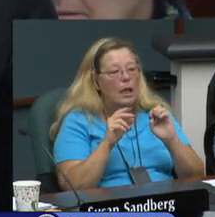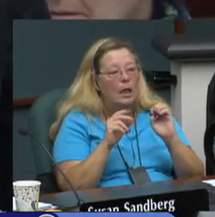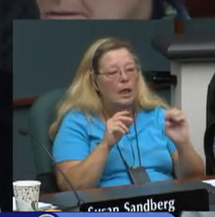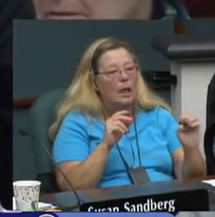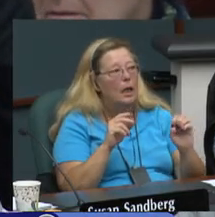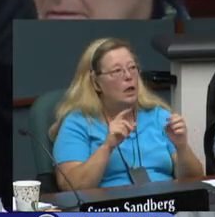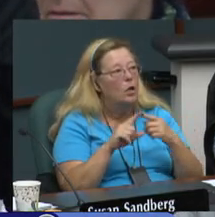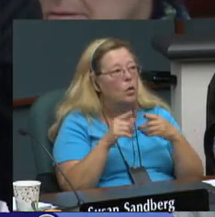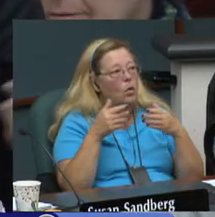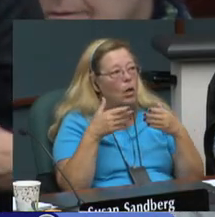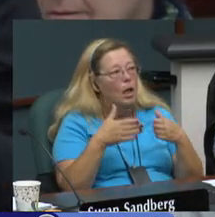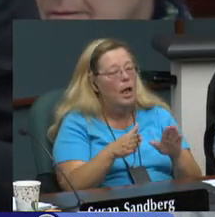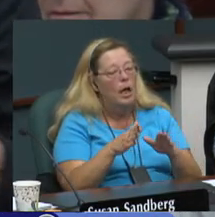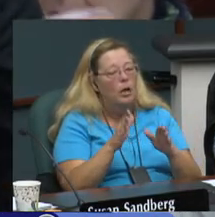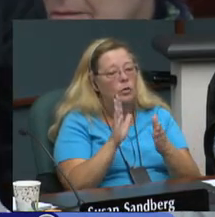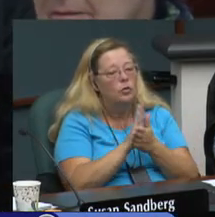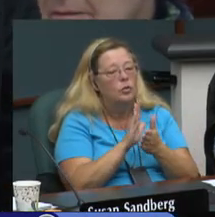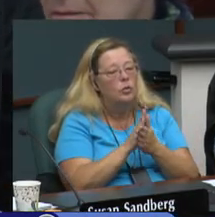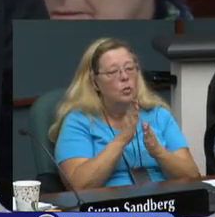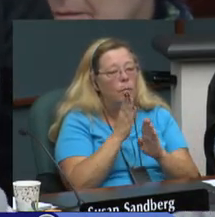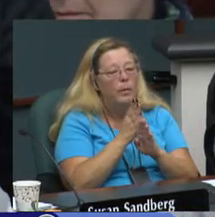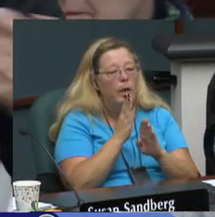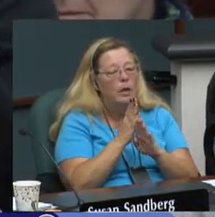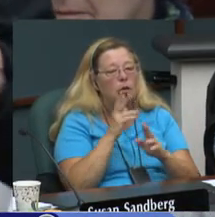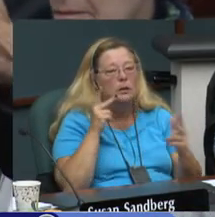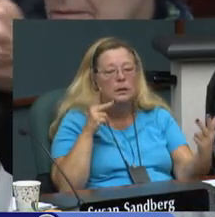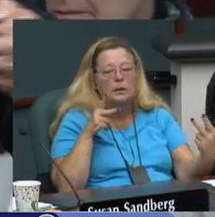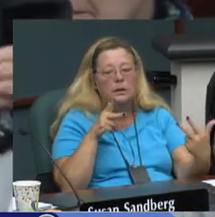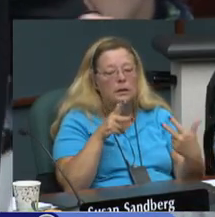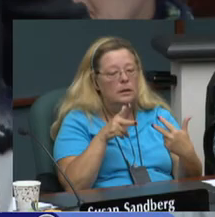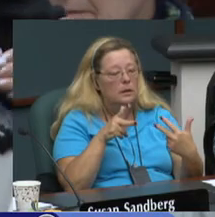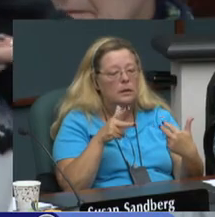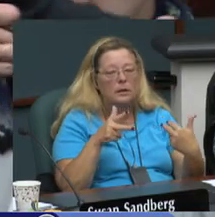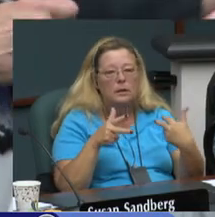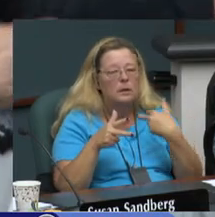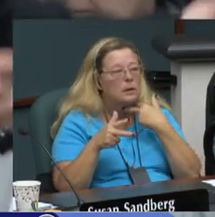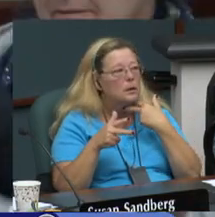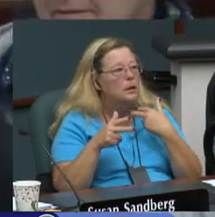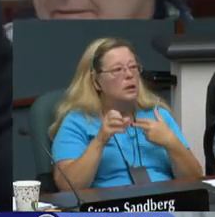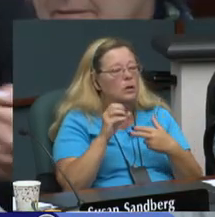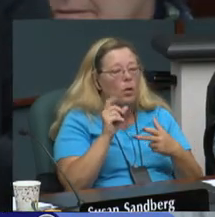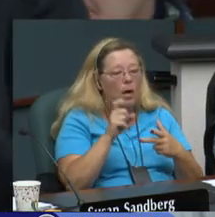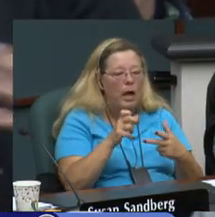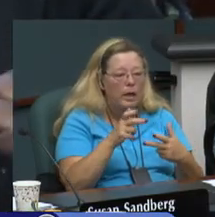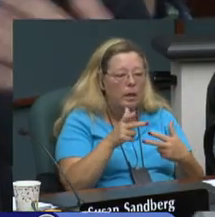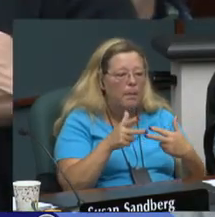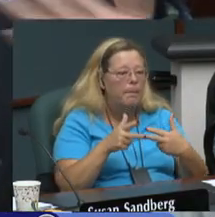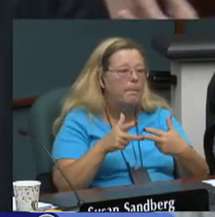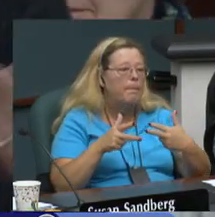allow for a school bus going west so there was a whole backing up kind of